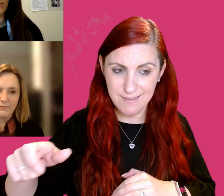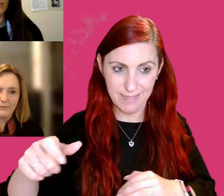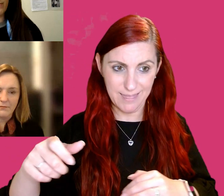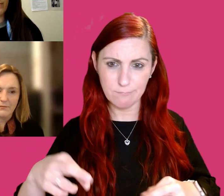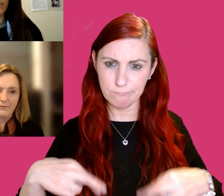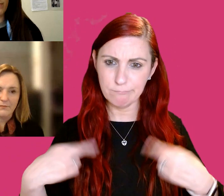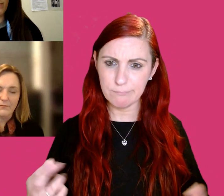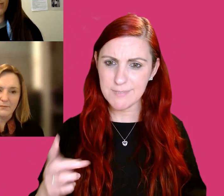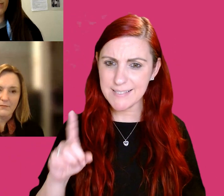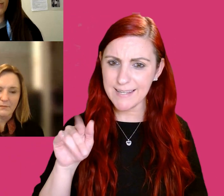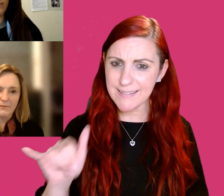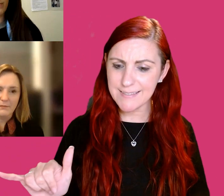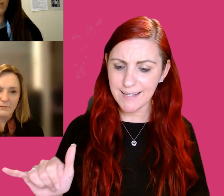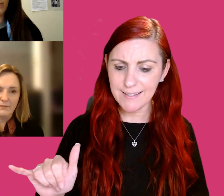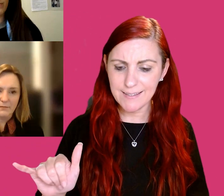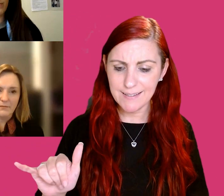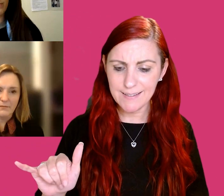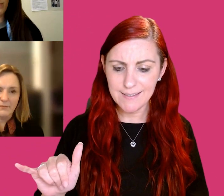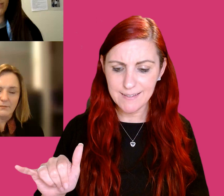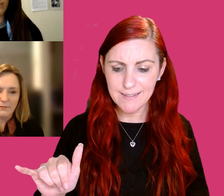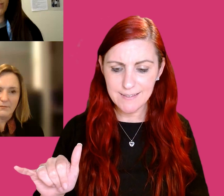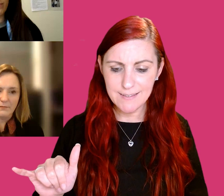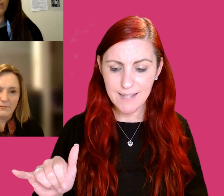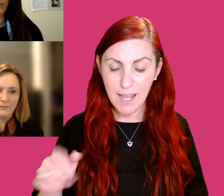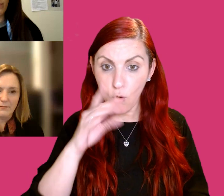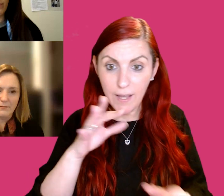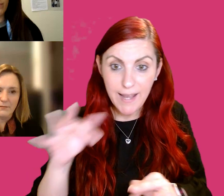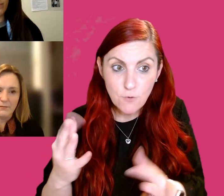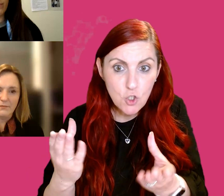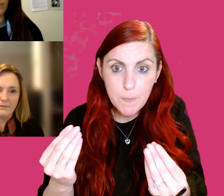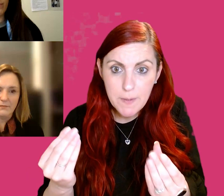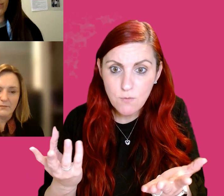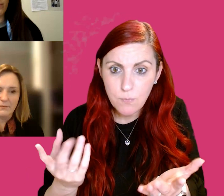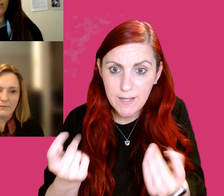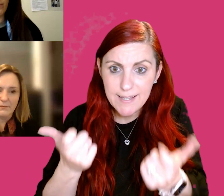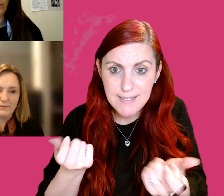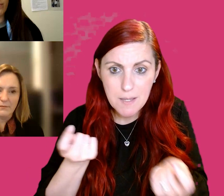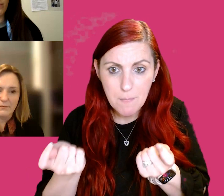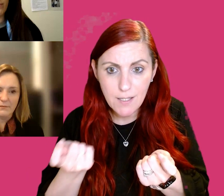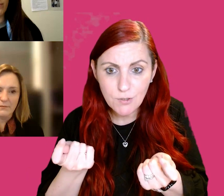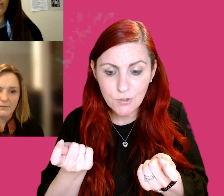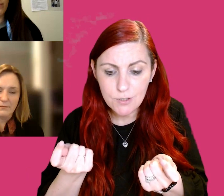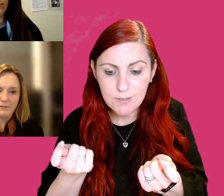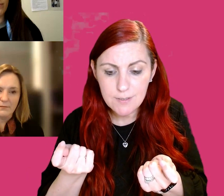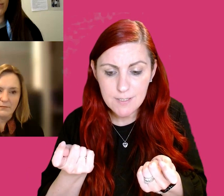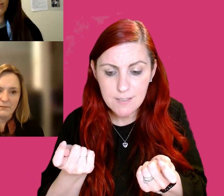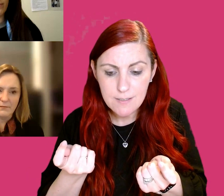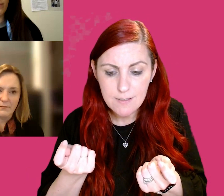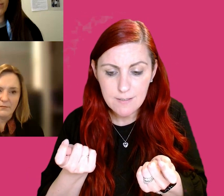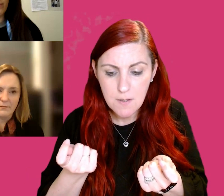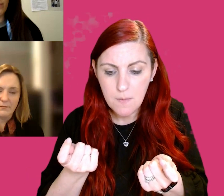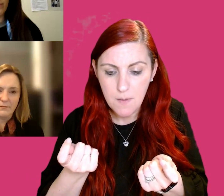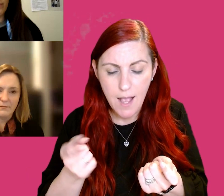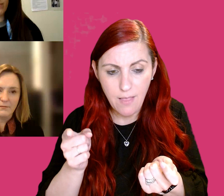deserve in looking after a condition that is very very manageable um and um and that empowered them